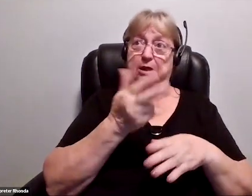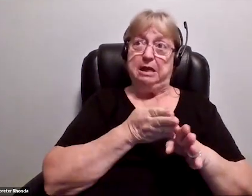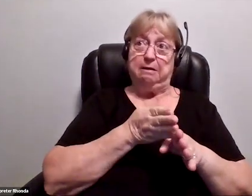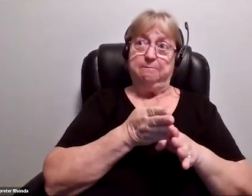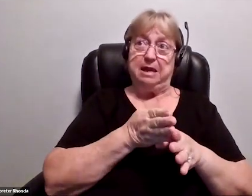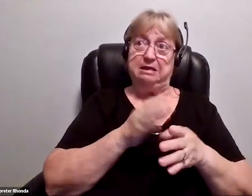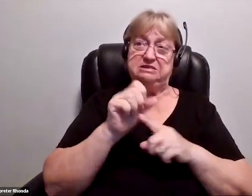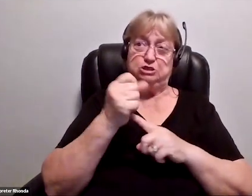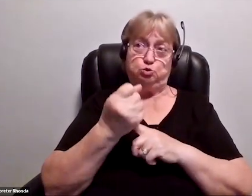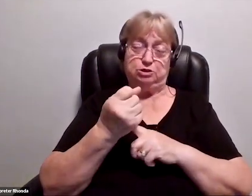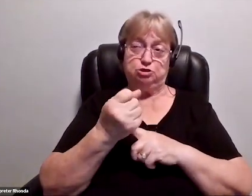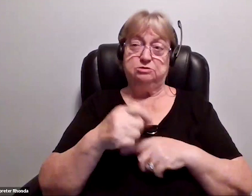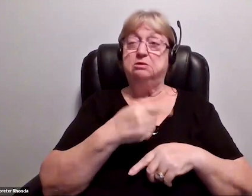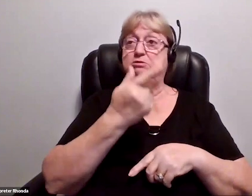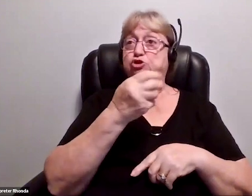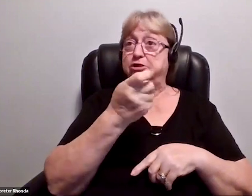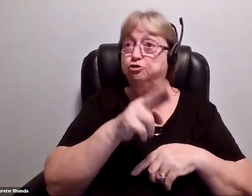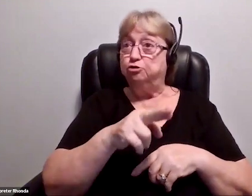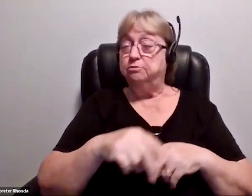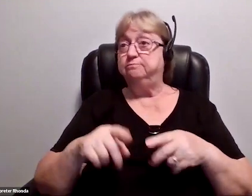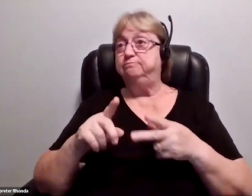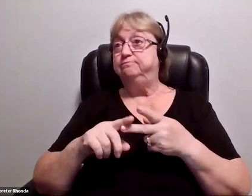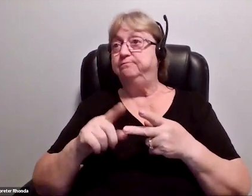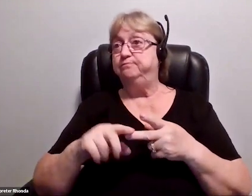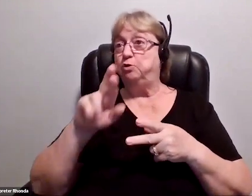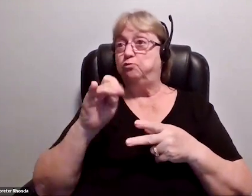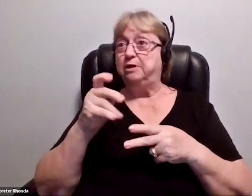gender issues, racial and ethnic issues,